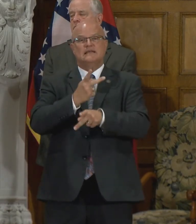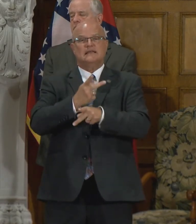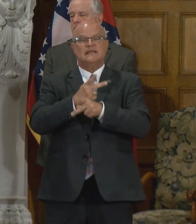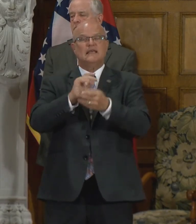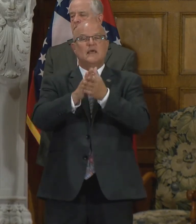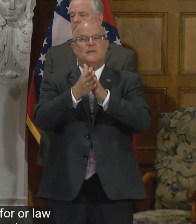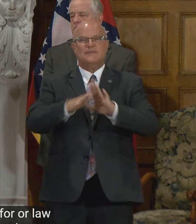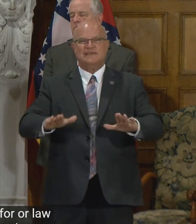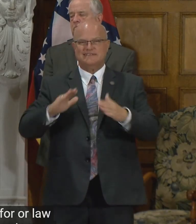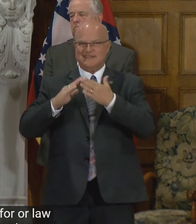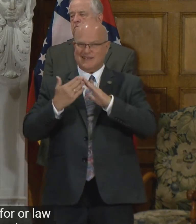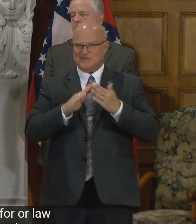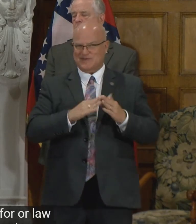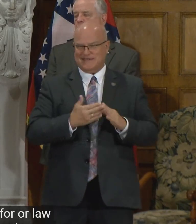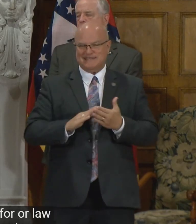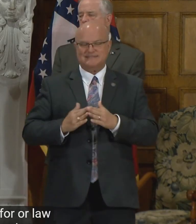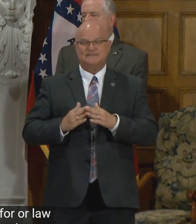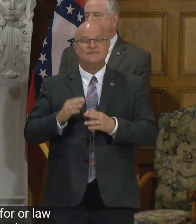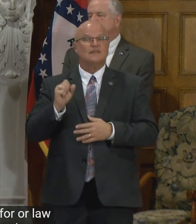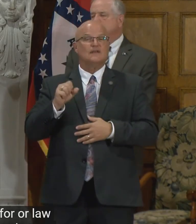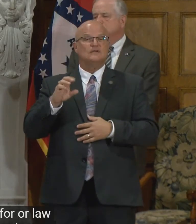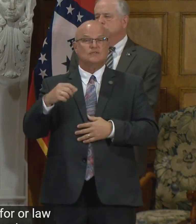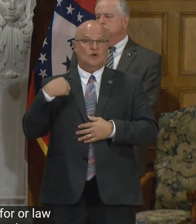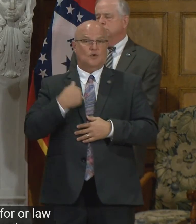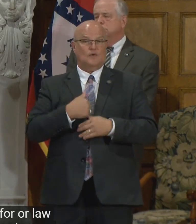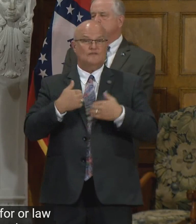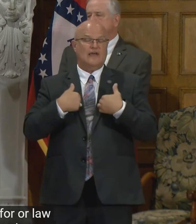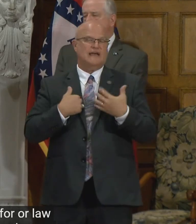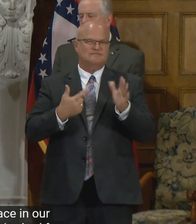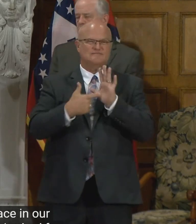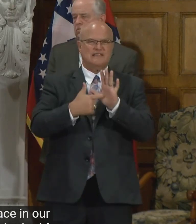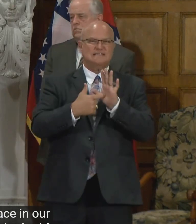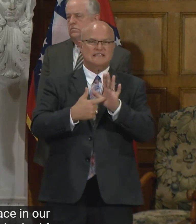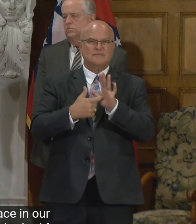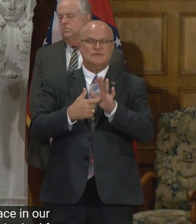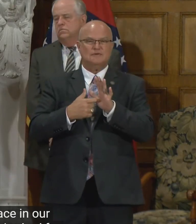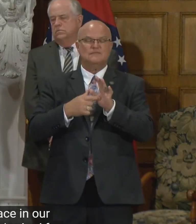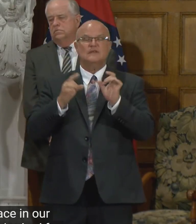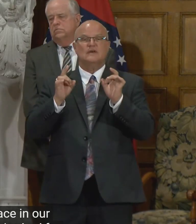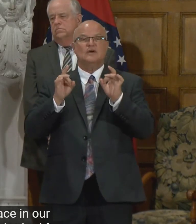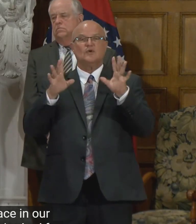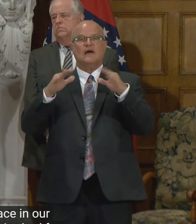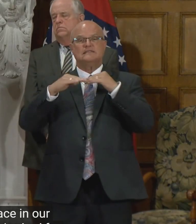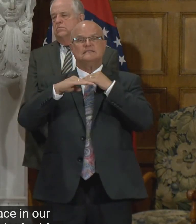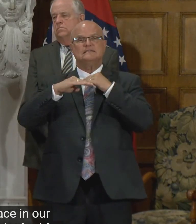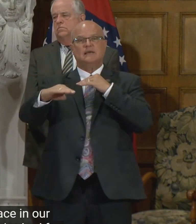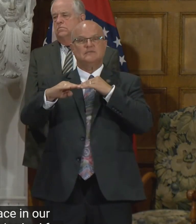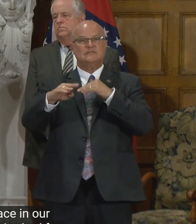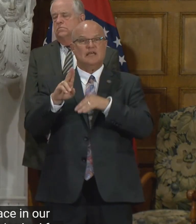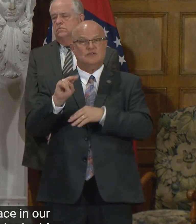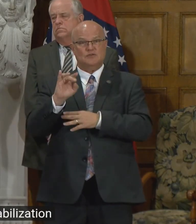peace in our communities and so we've had, for example, our crisis stabilization units that